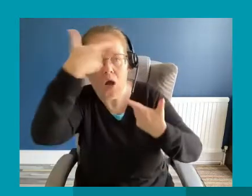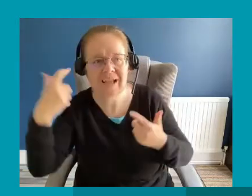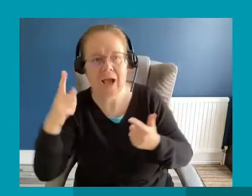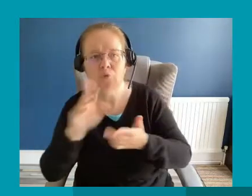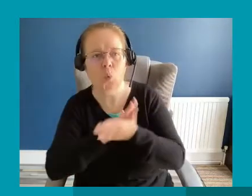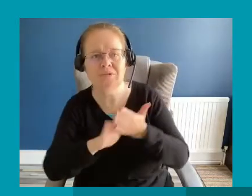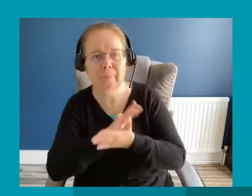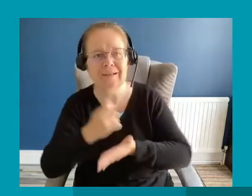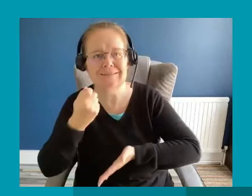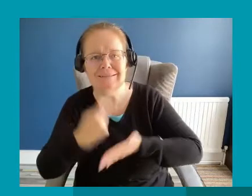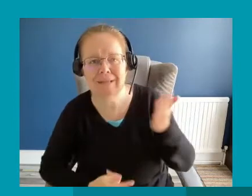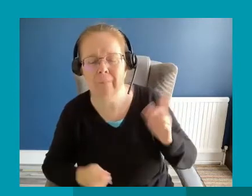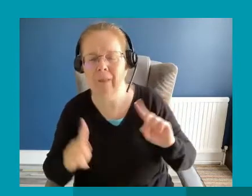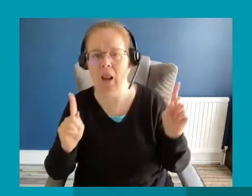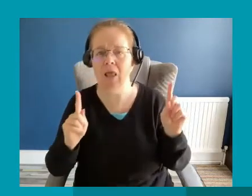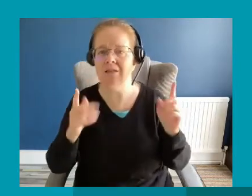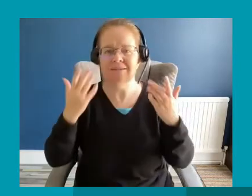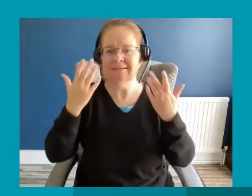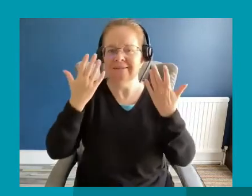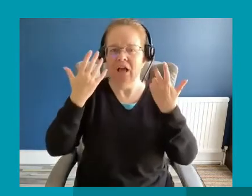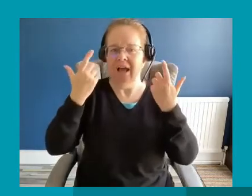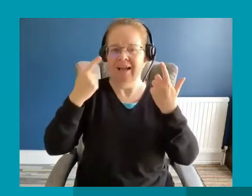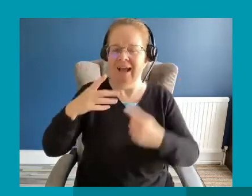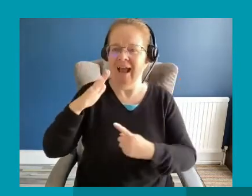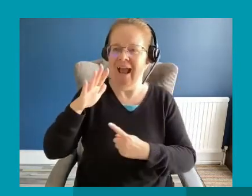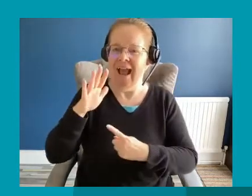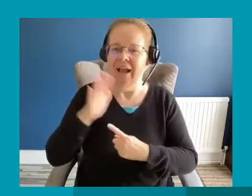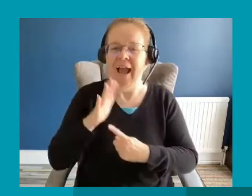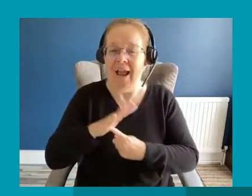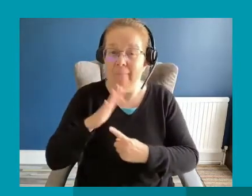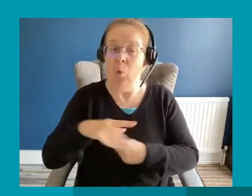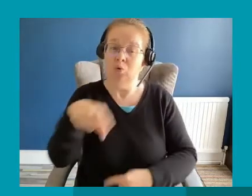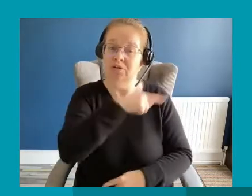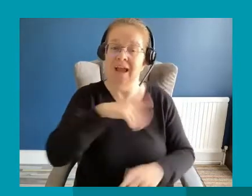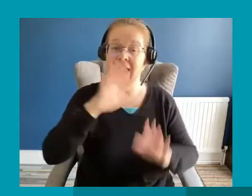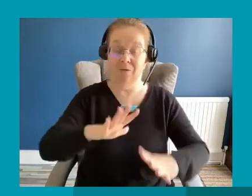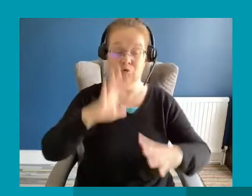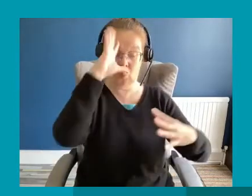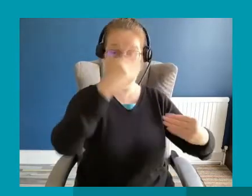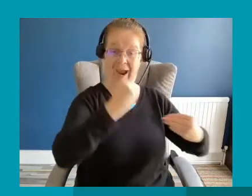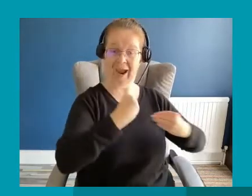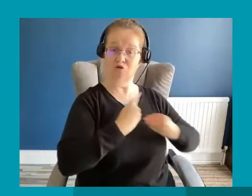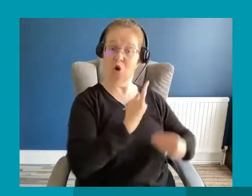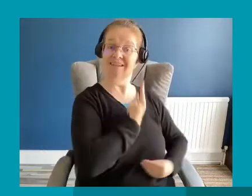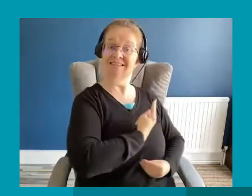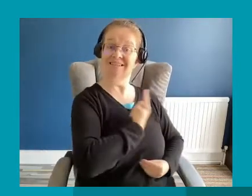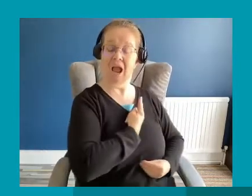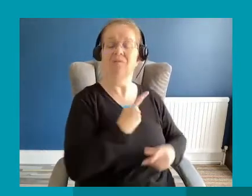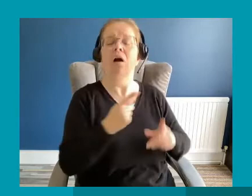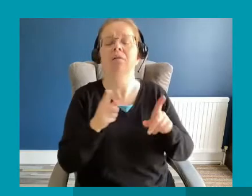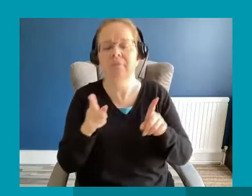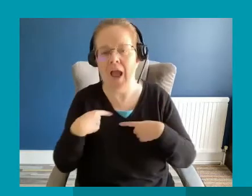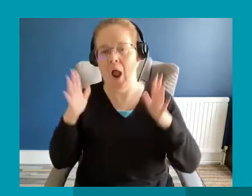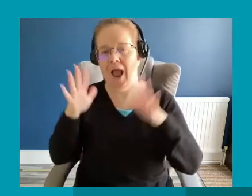And it's really important to to to educate ourselves. But also we have a responsibility to educate others as well,